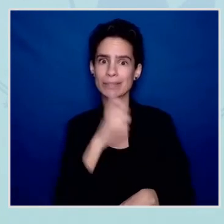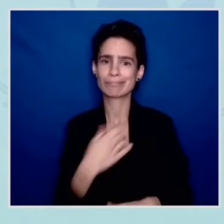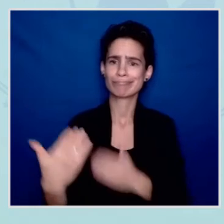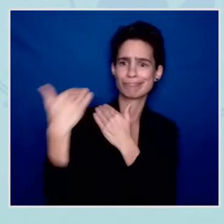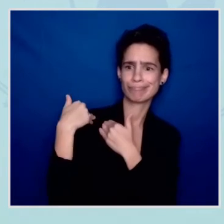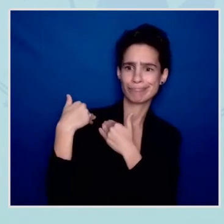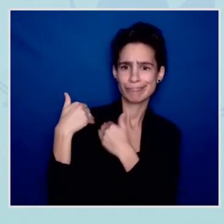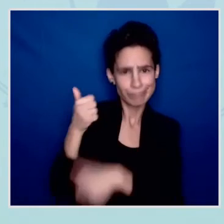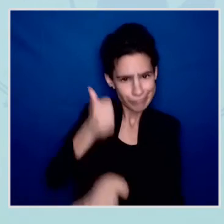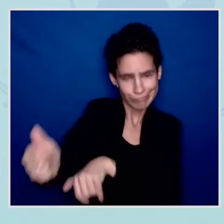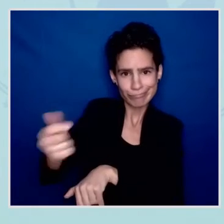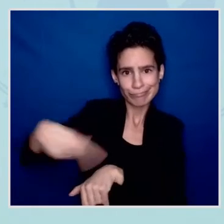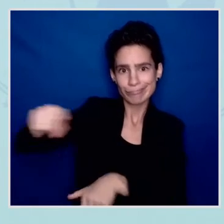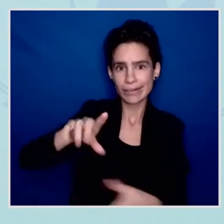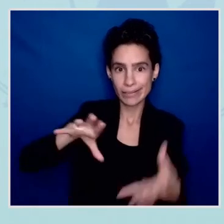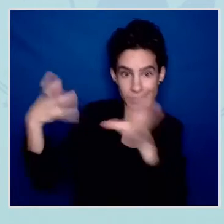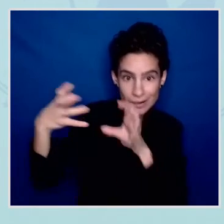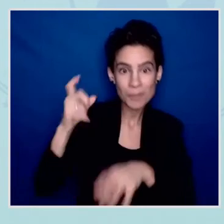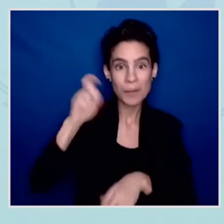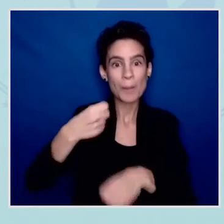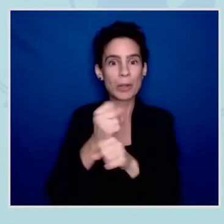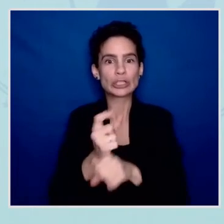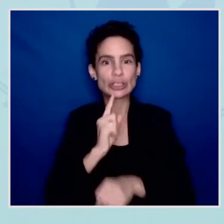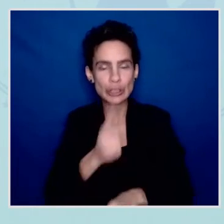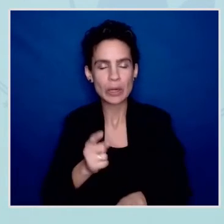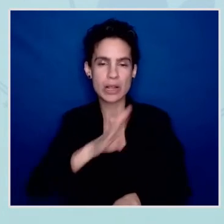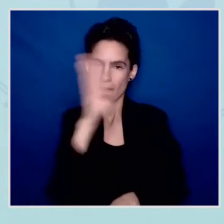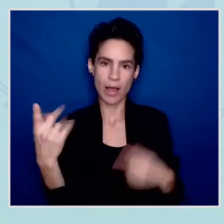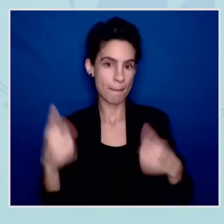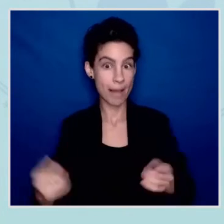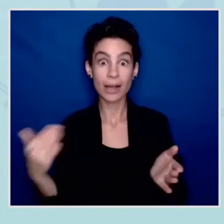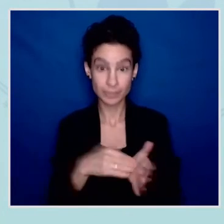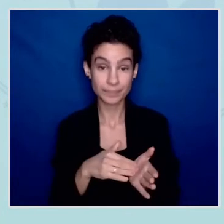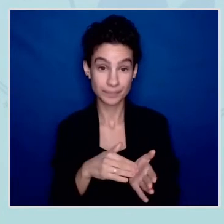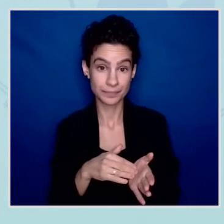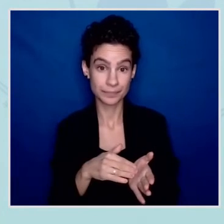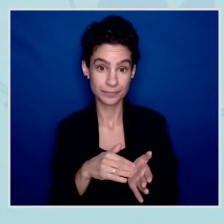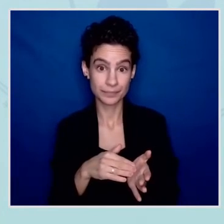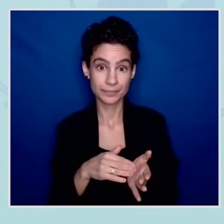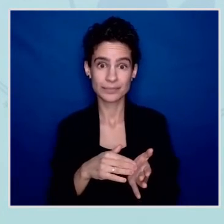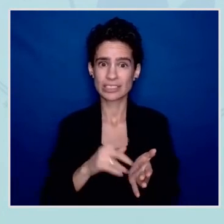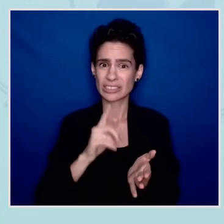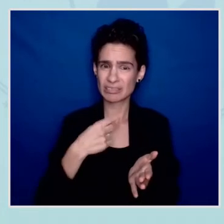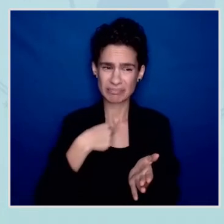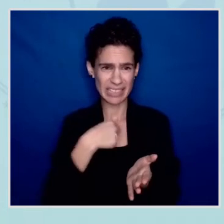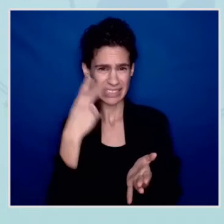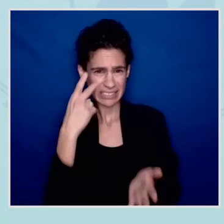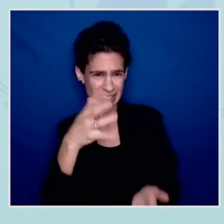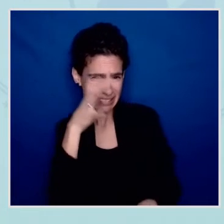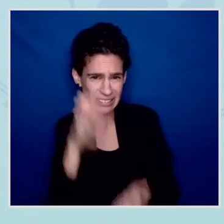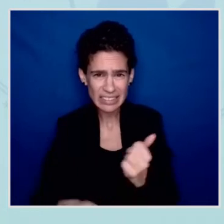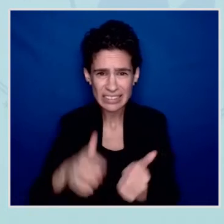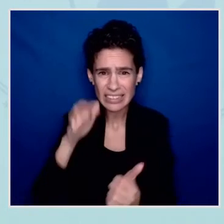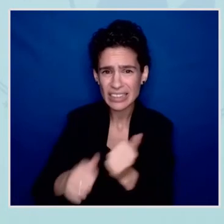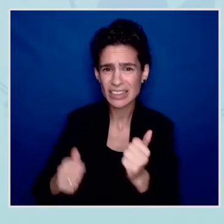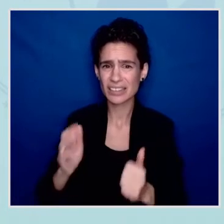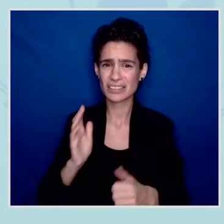SELFIES WITH THESE PEOPLE. THAT HAS TO BE THOROUGHLY INVESTIGATED. THE AUTHORITIES RESPONSIBLE HAVE TO BE HELD ACCOUNTABLE FOR